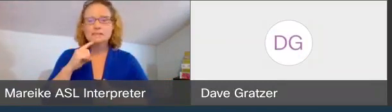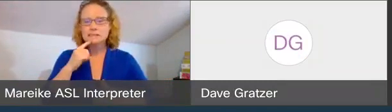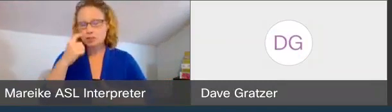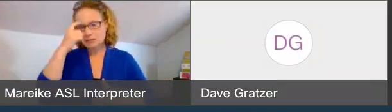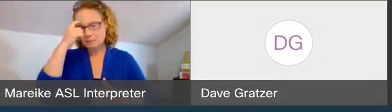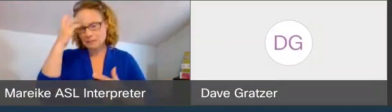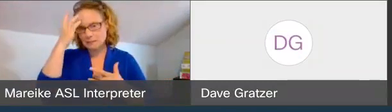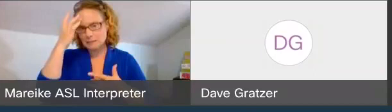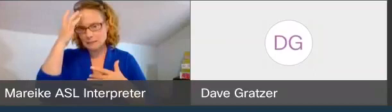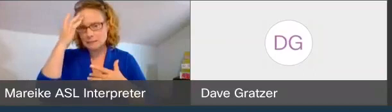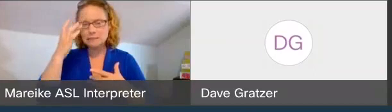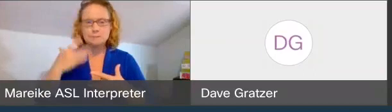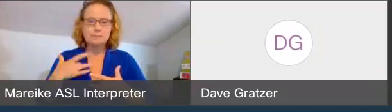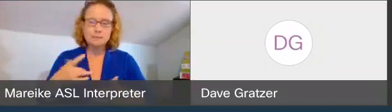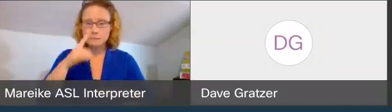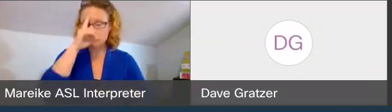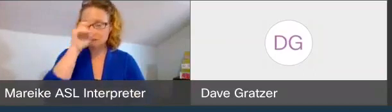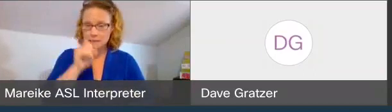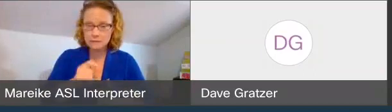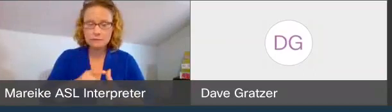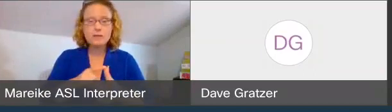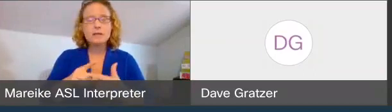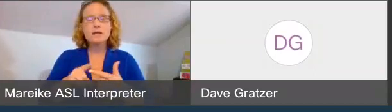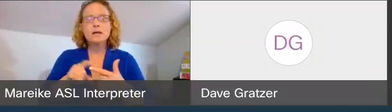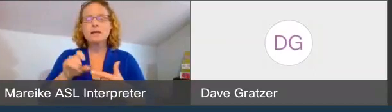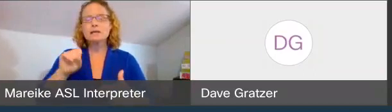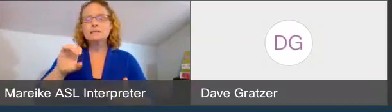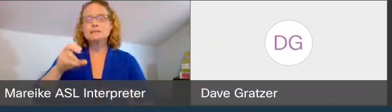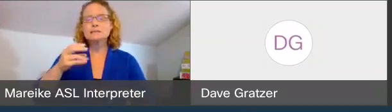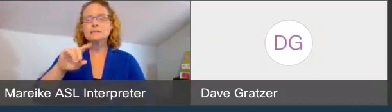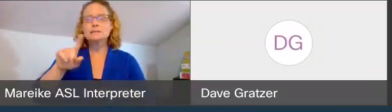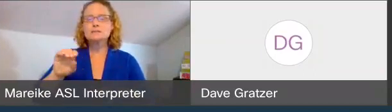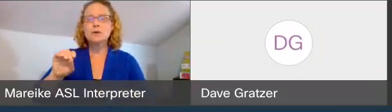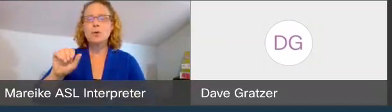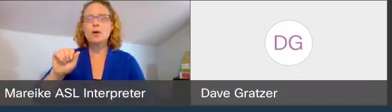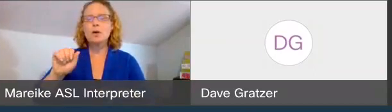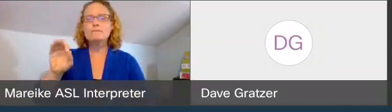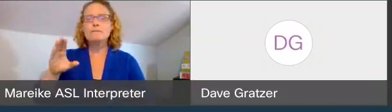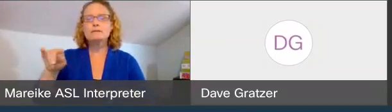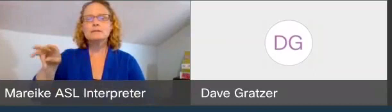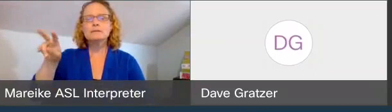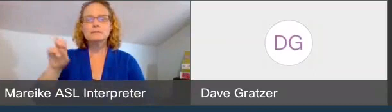this is usually a schizophrenia Schizoaffective disorder, bipolar disorder and whose needs have